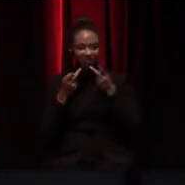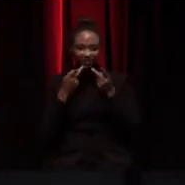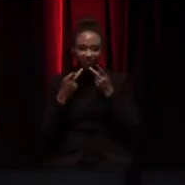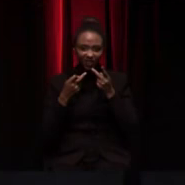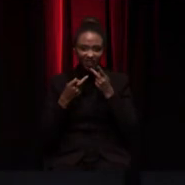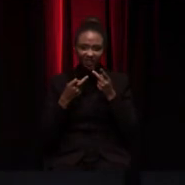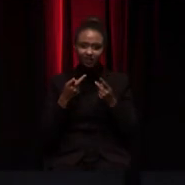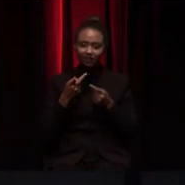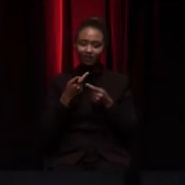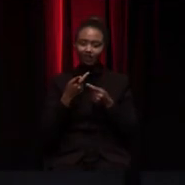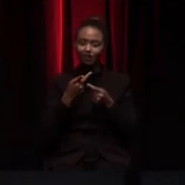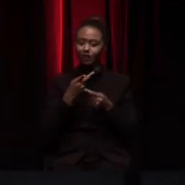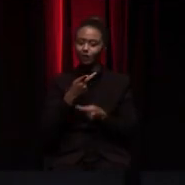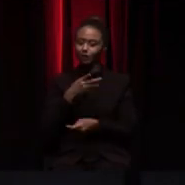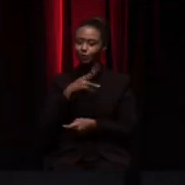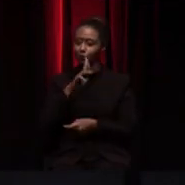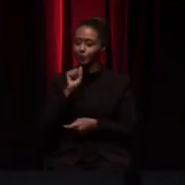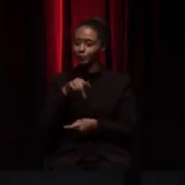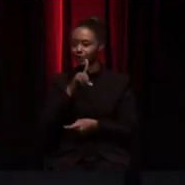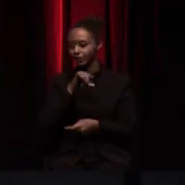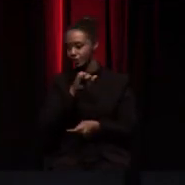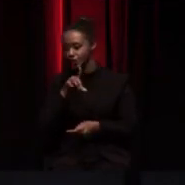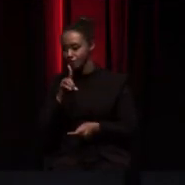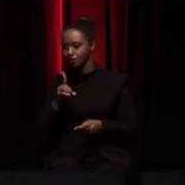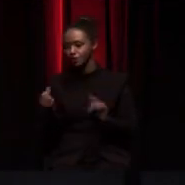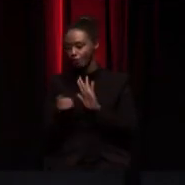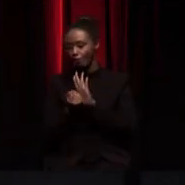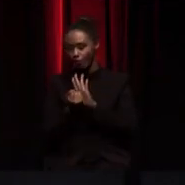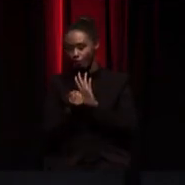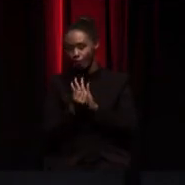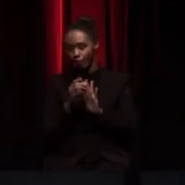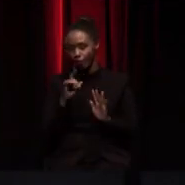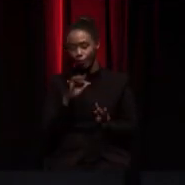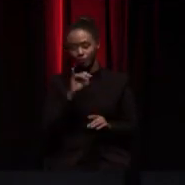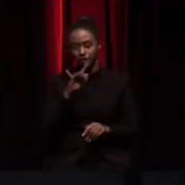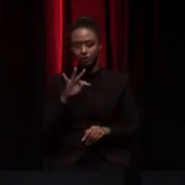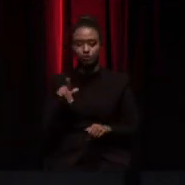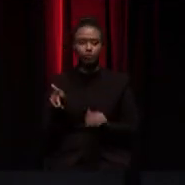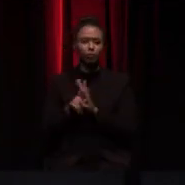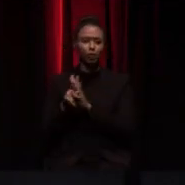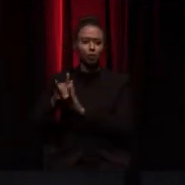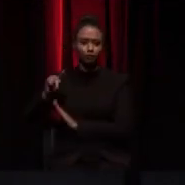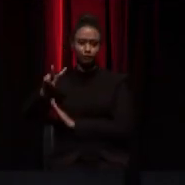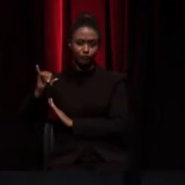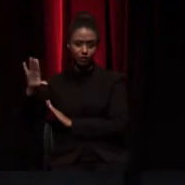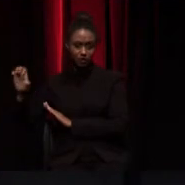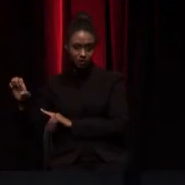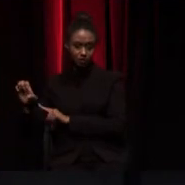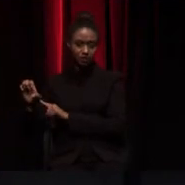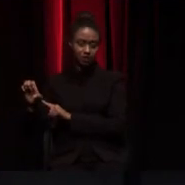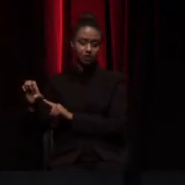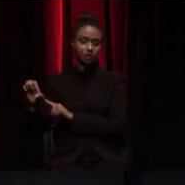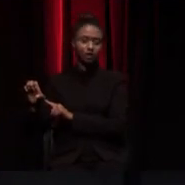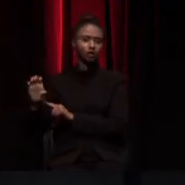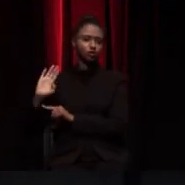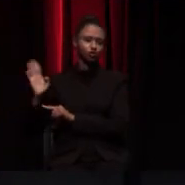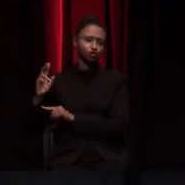That is Vice’s business model. Vice has been in business for a good 20 years.